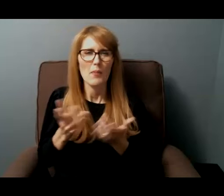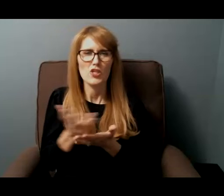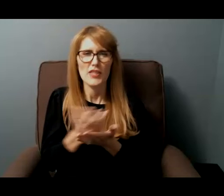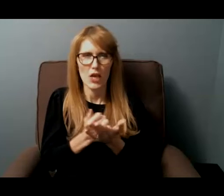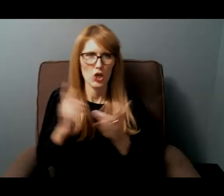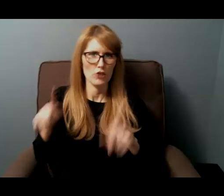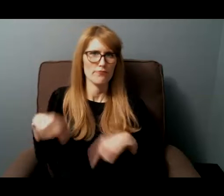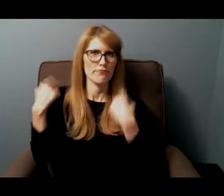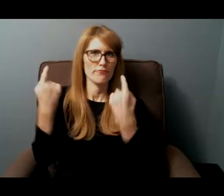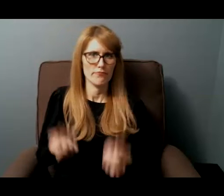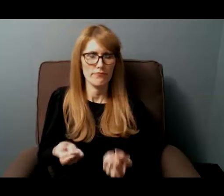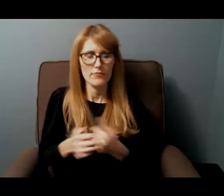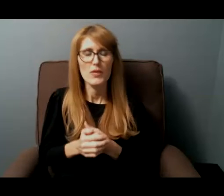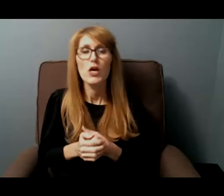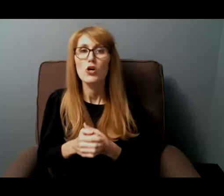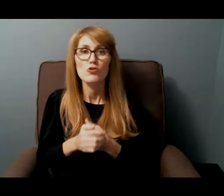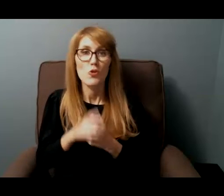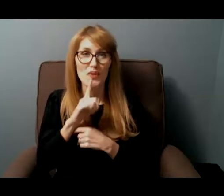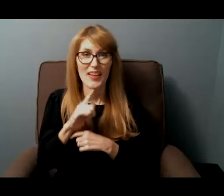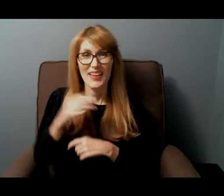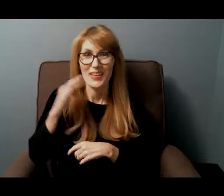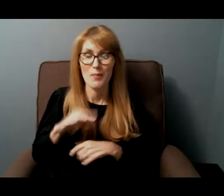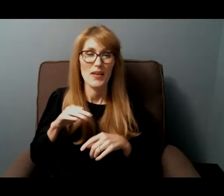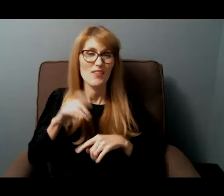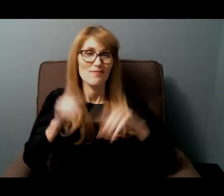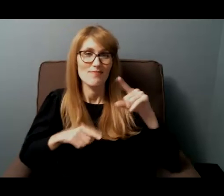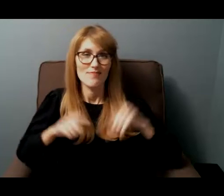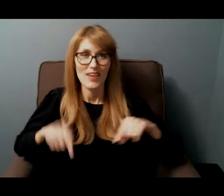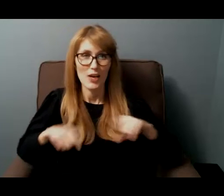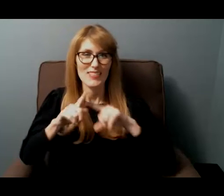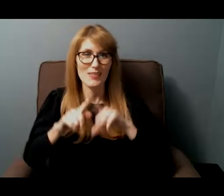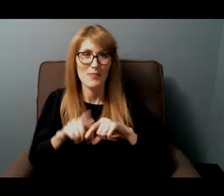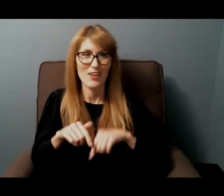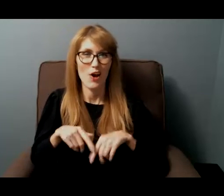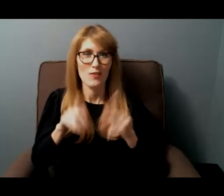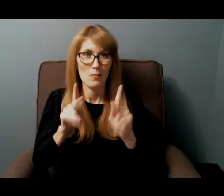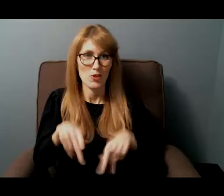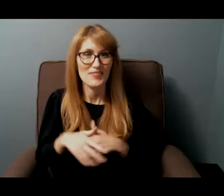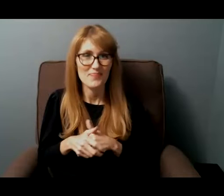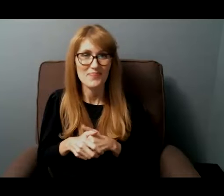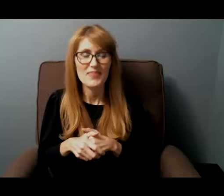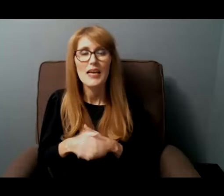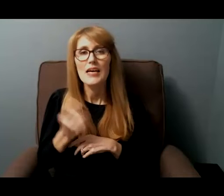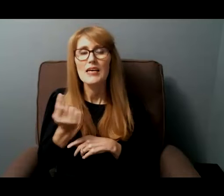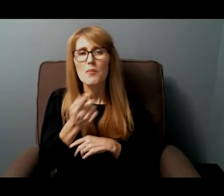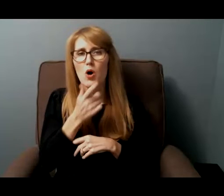benefit amount varies from one person to another. Someone who has had a shorter or a lower work